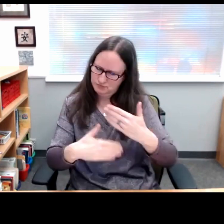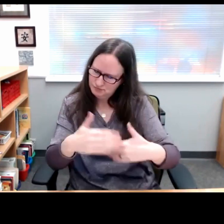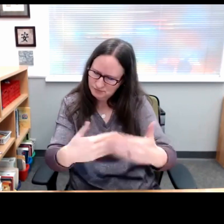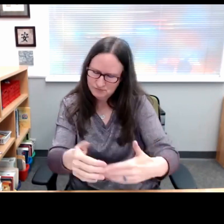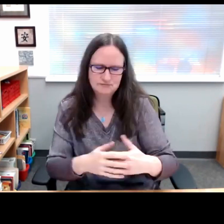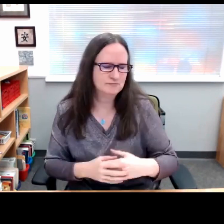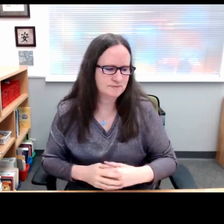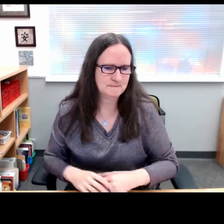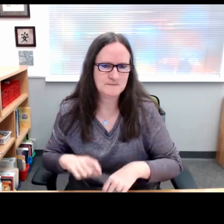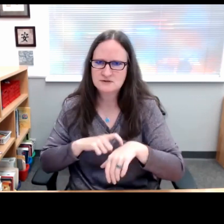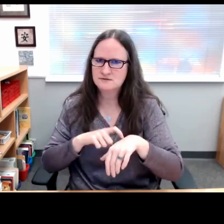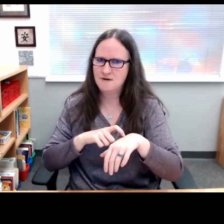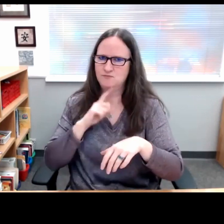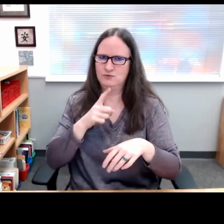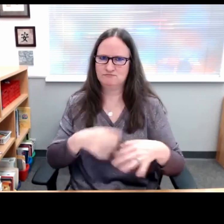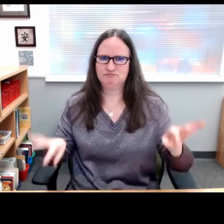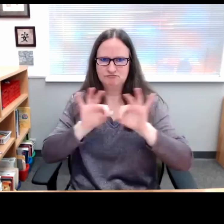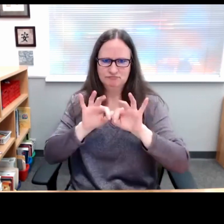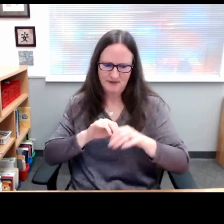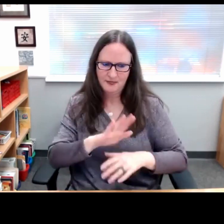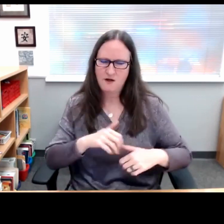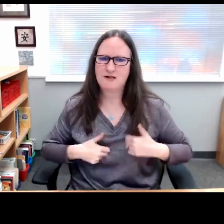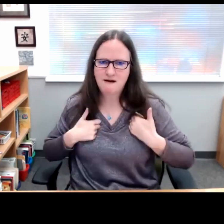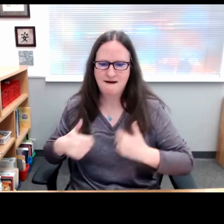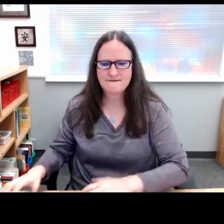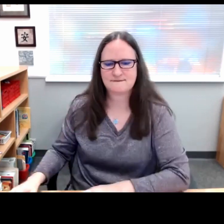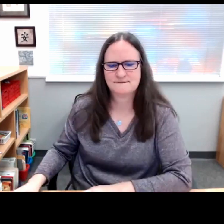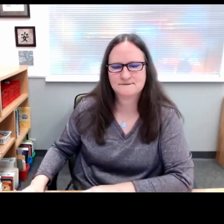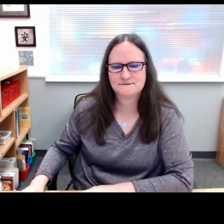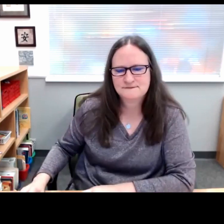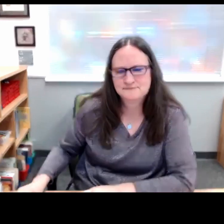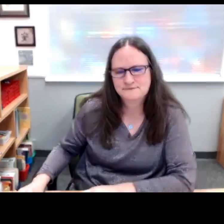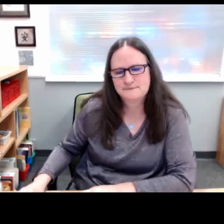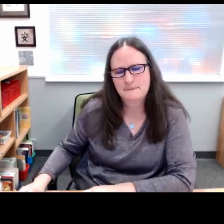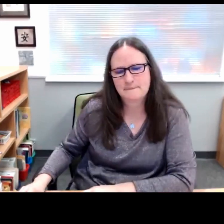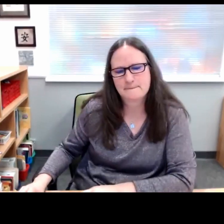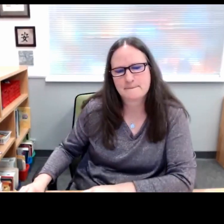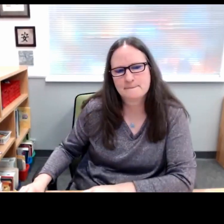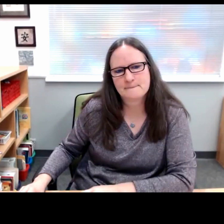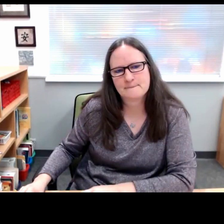and that we want to see them grow and succeed. So, time is very important in their lives.